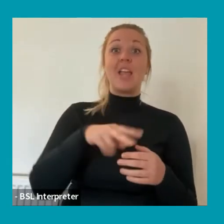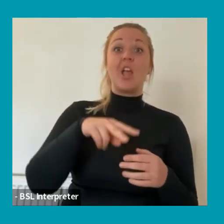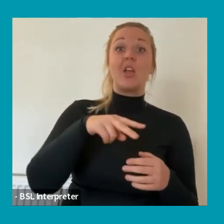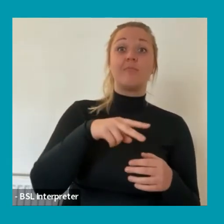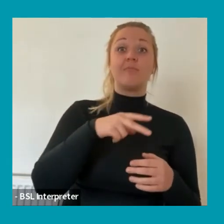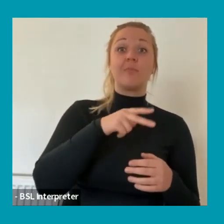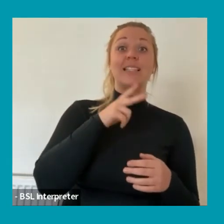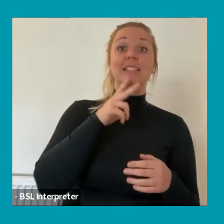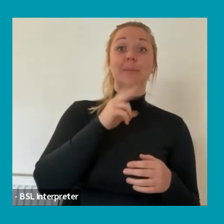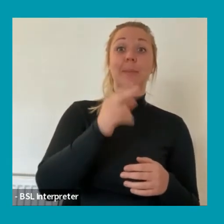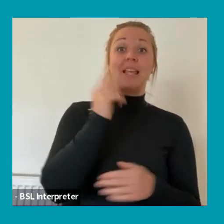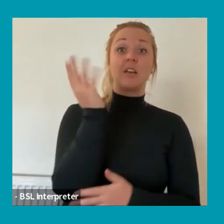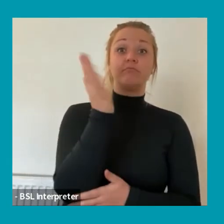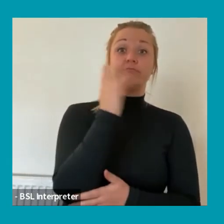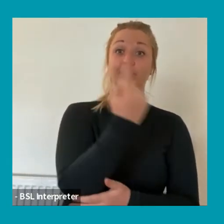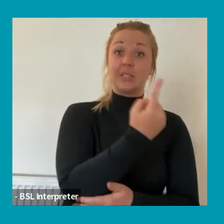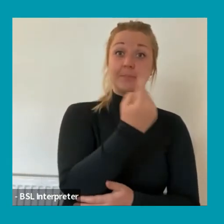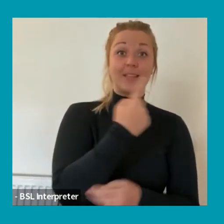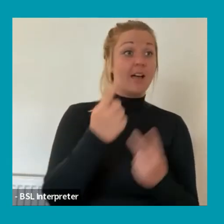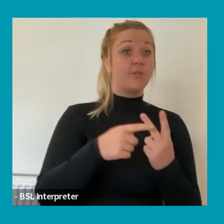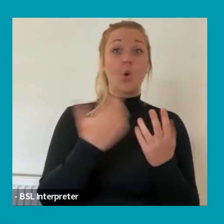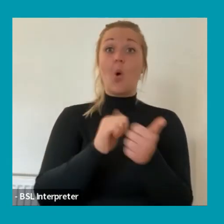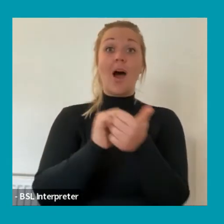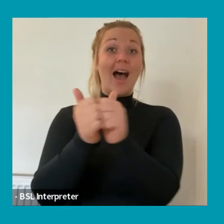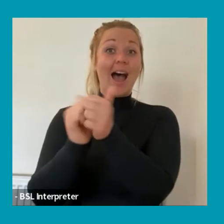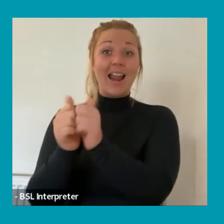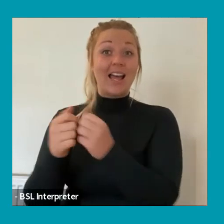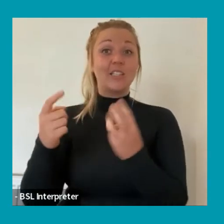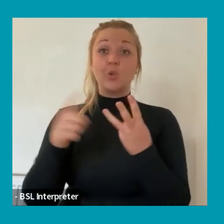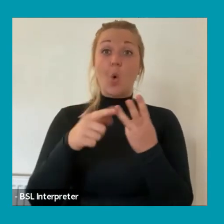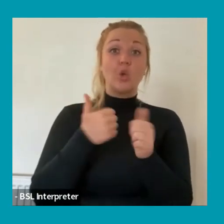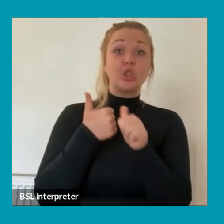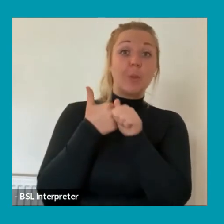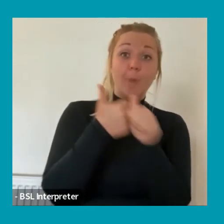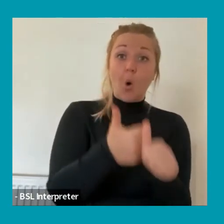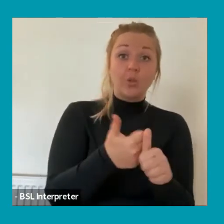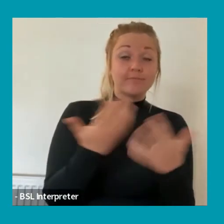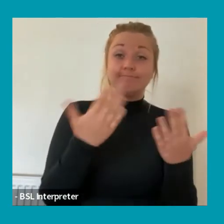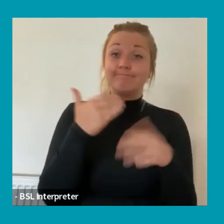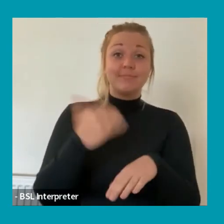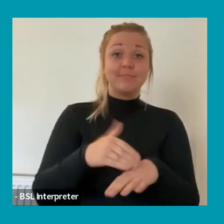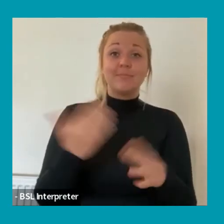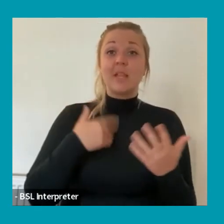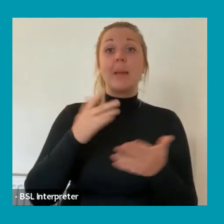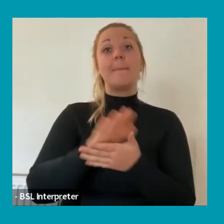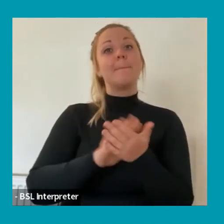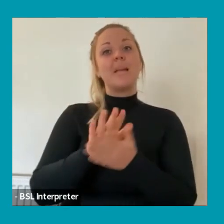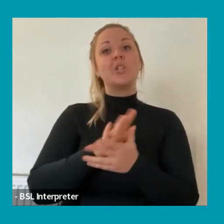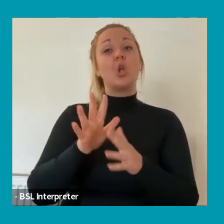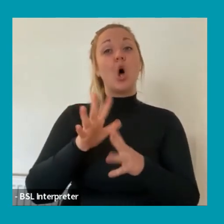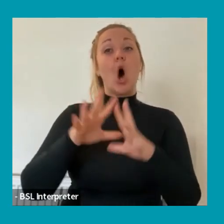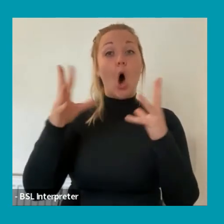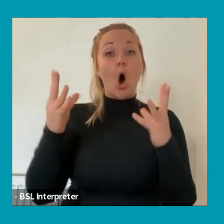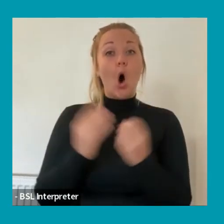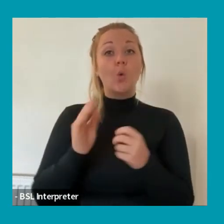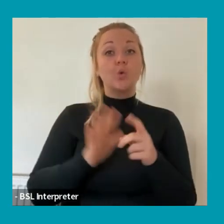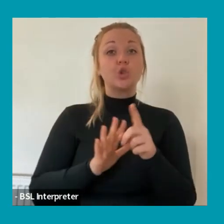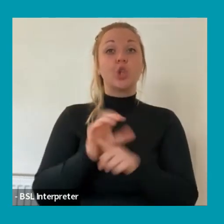pushing for change, and it just makes it more, the whole culture is much more inclusivity and open, rather than